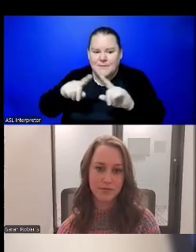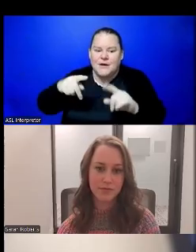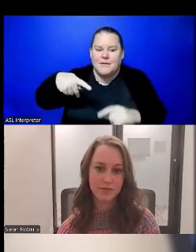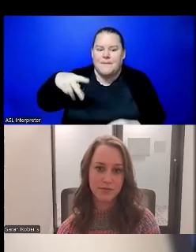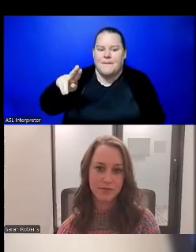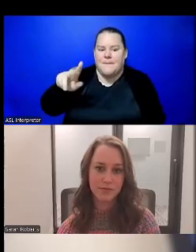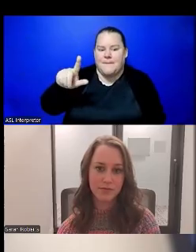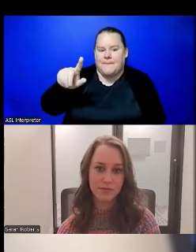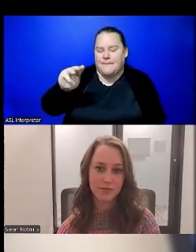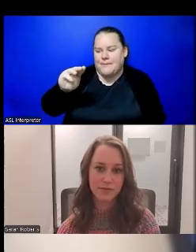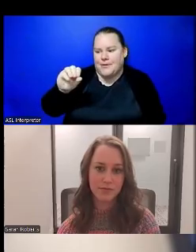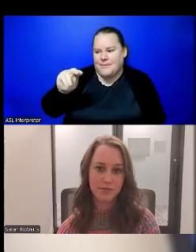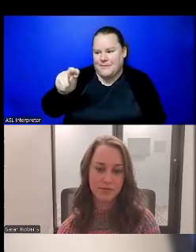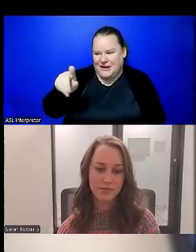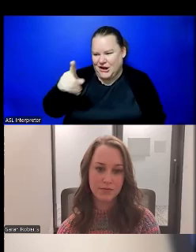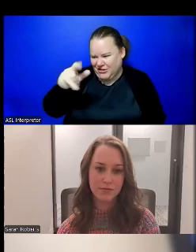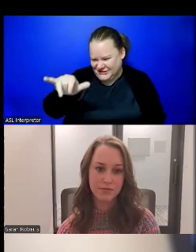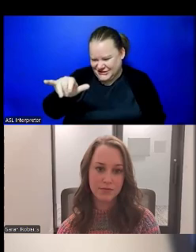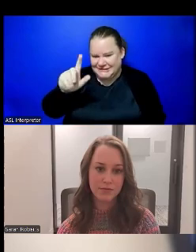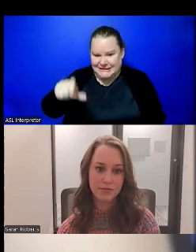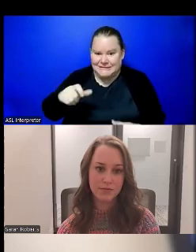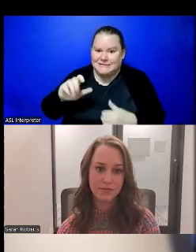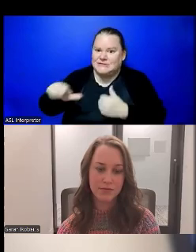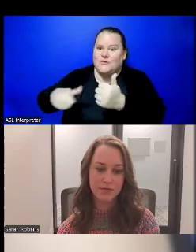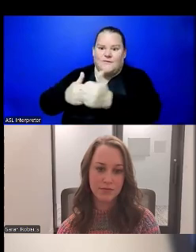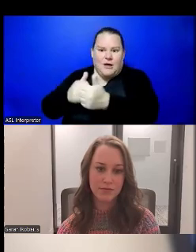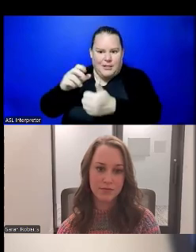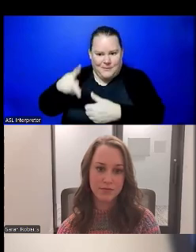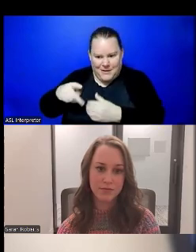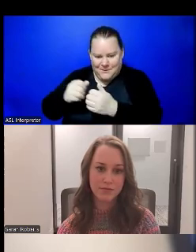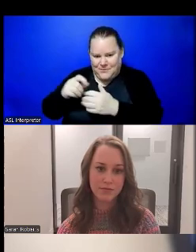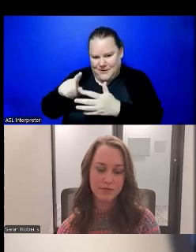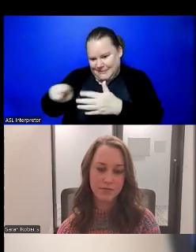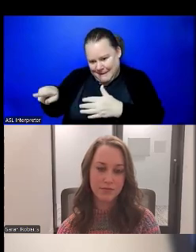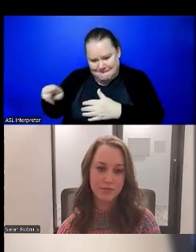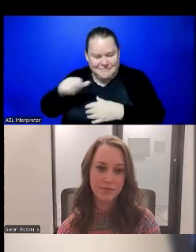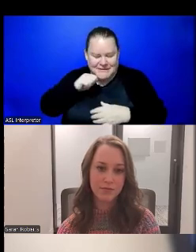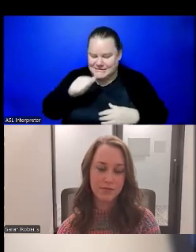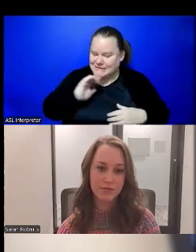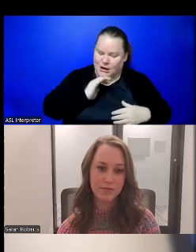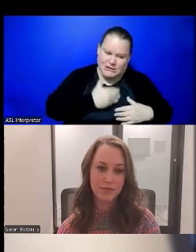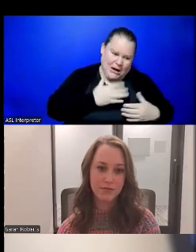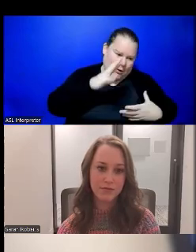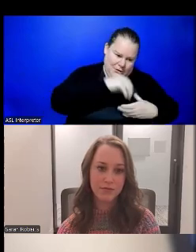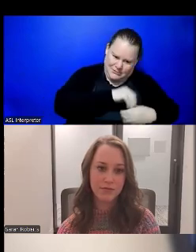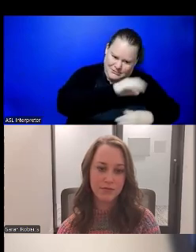one that they all need to follow with that it's not part of our multidisciplinary clinic. So if there's a child who has